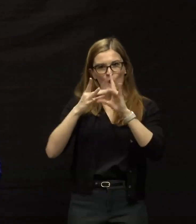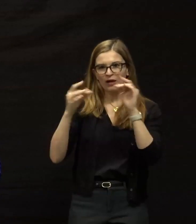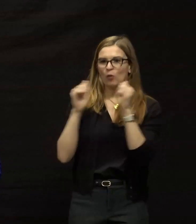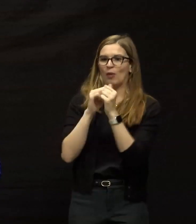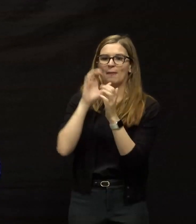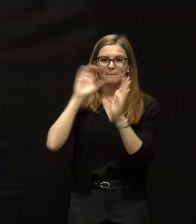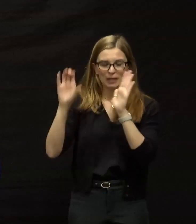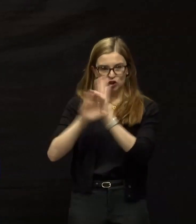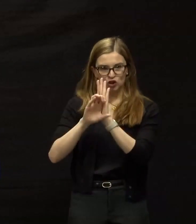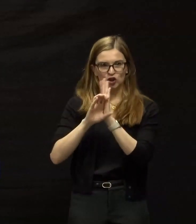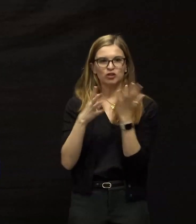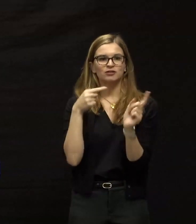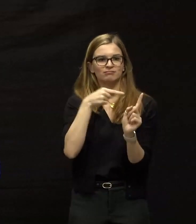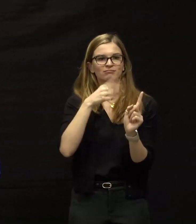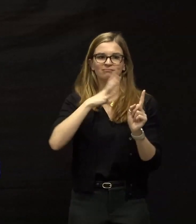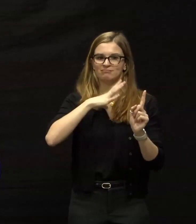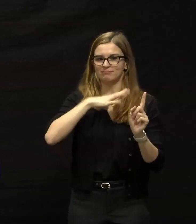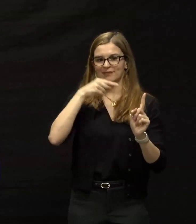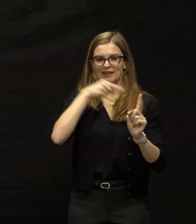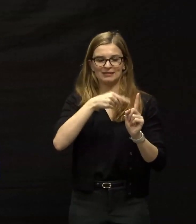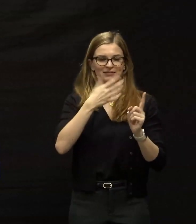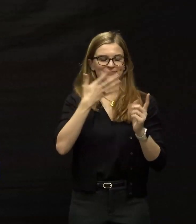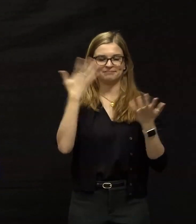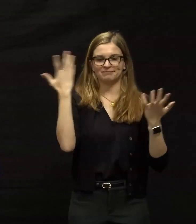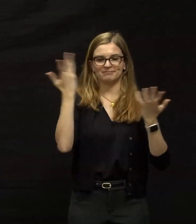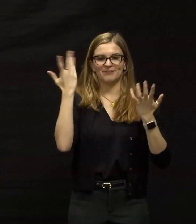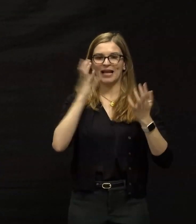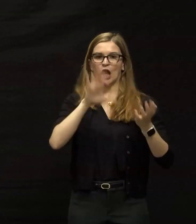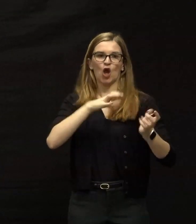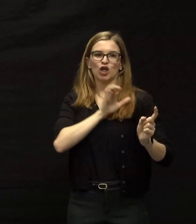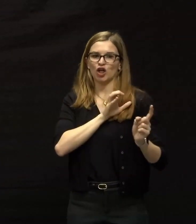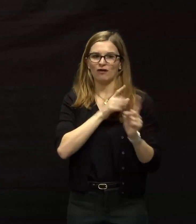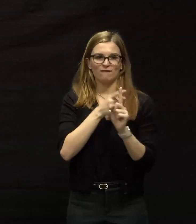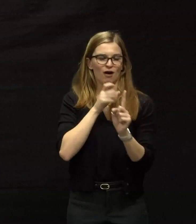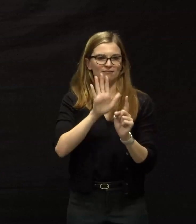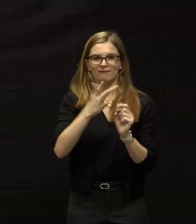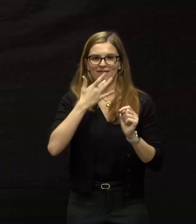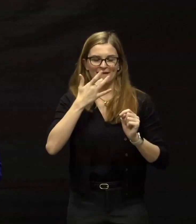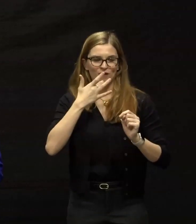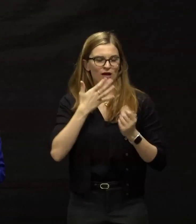So this is using pictures and you know, it might be we have a character